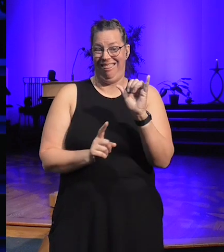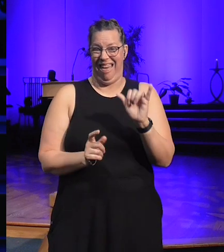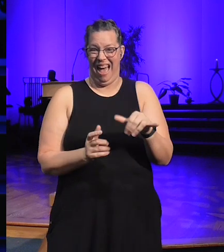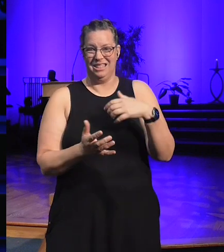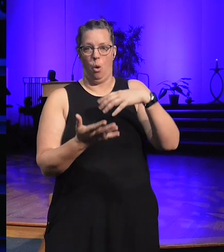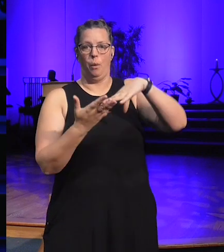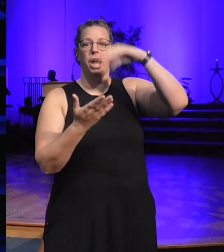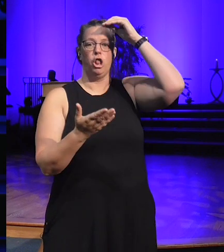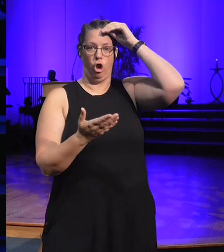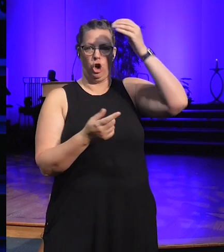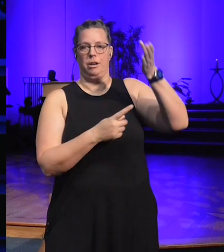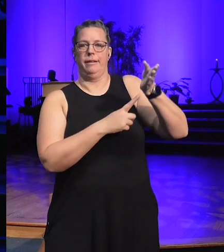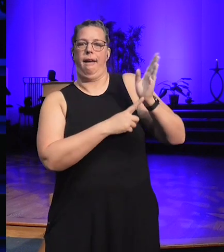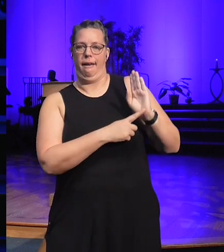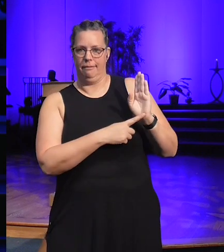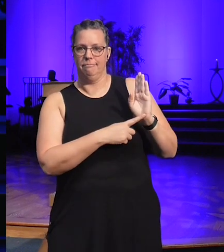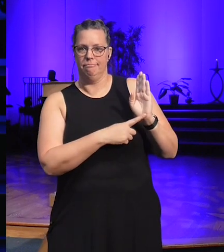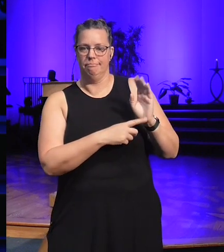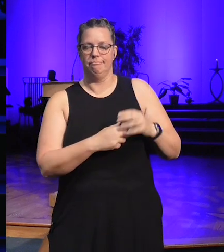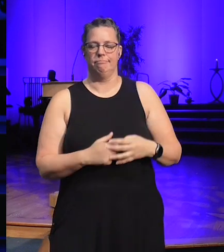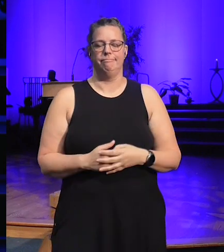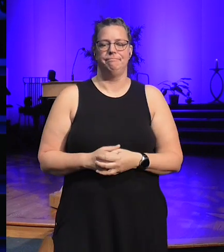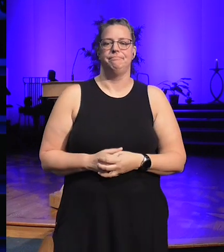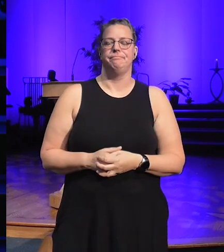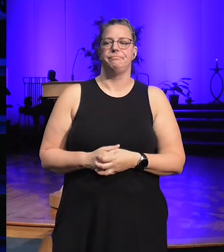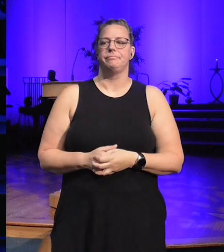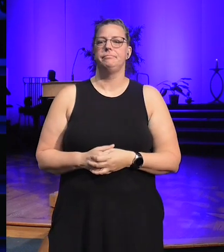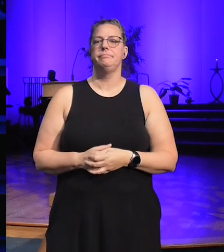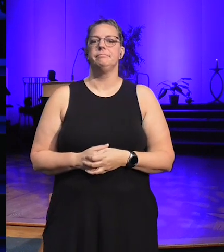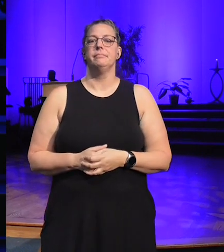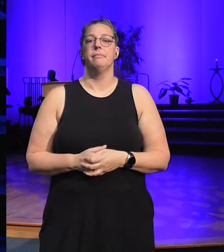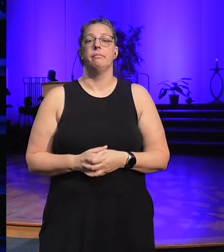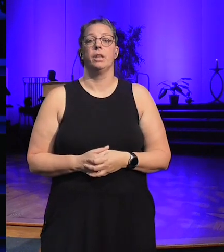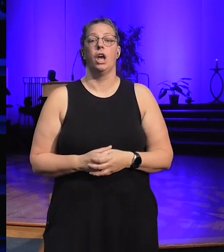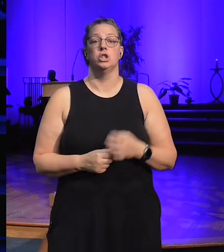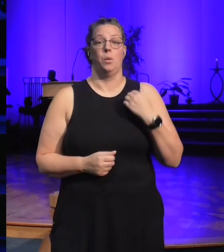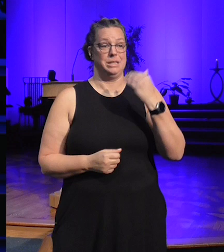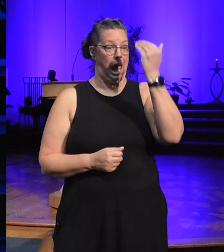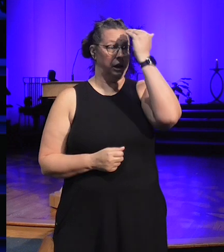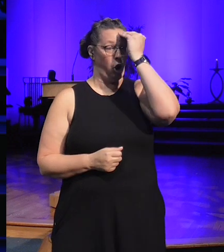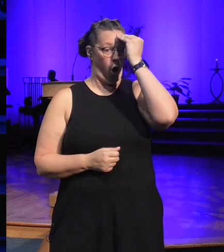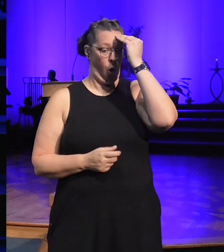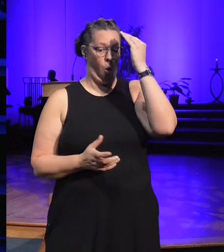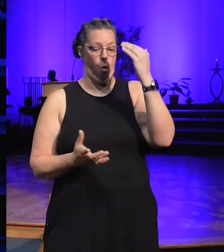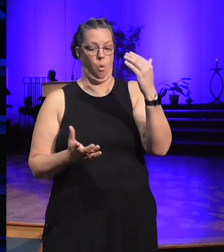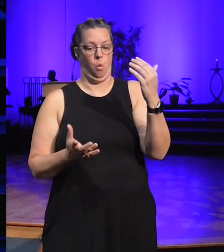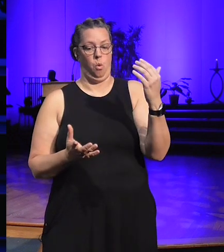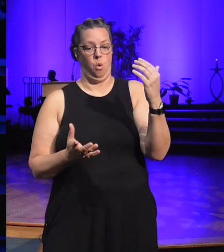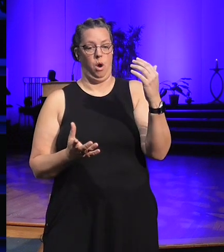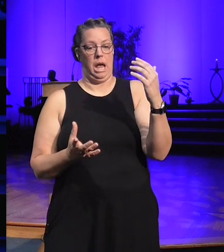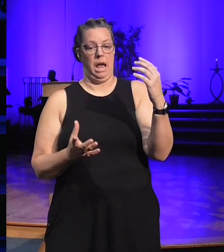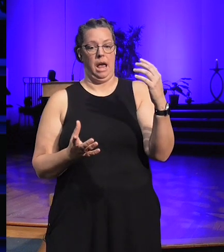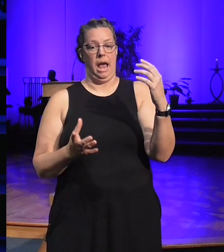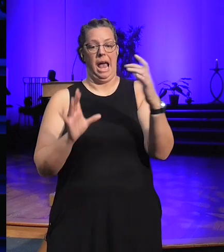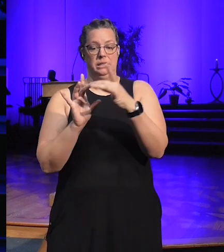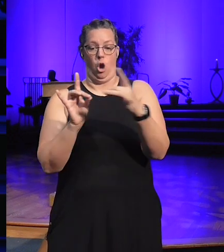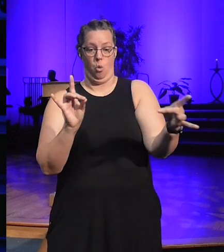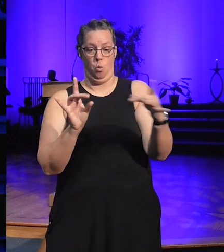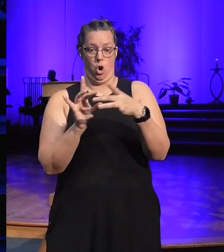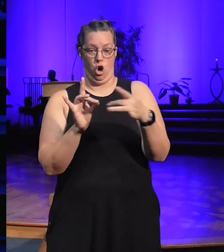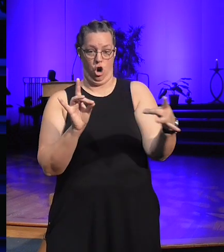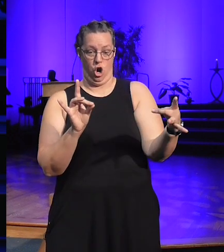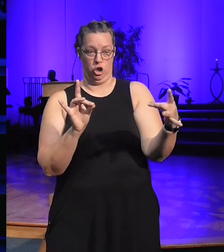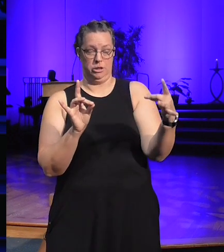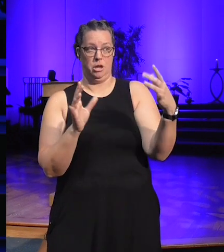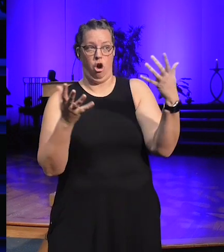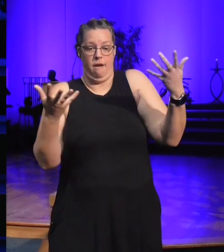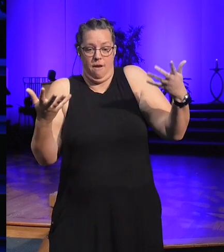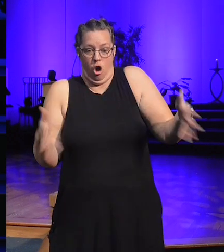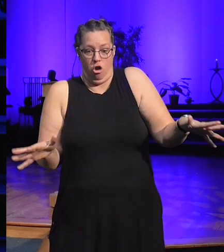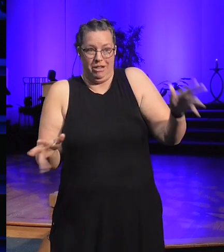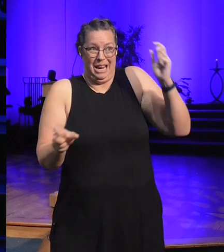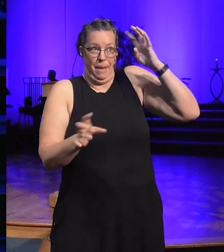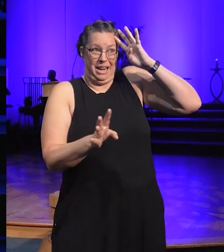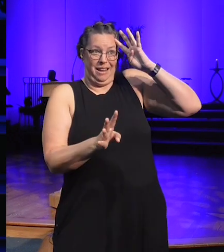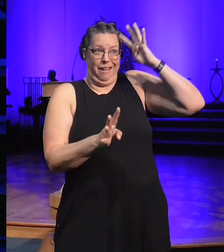God and so as I know that these words are created in the mind of God and are ever